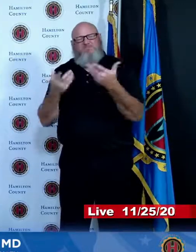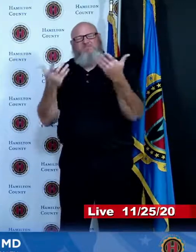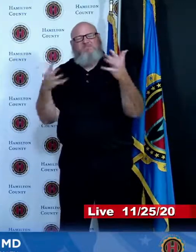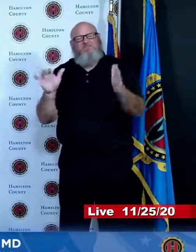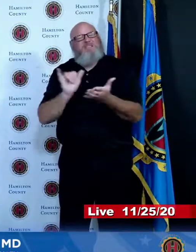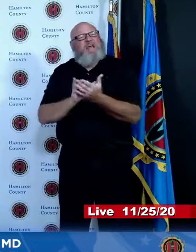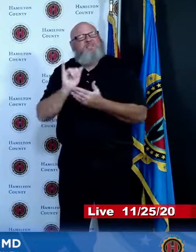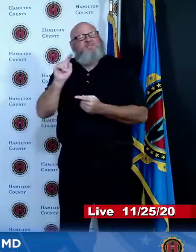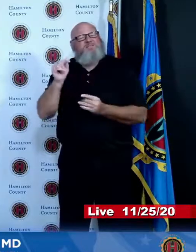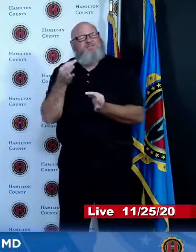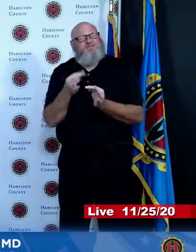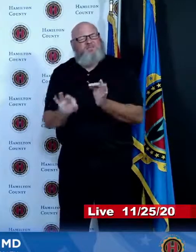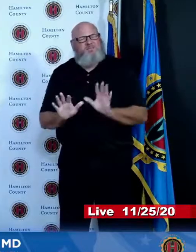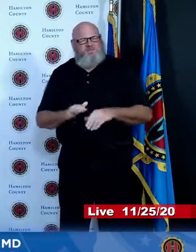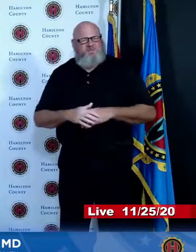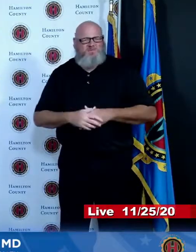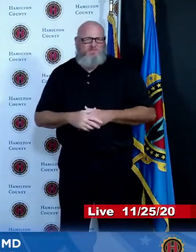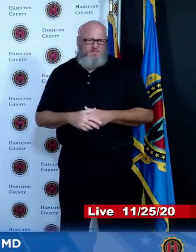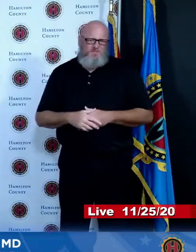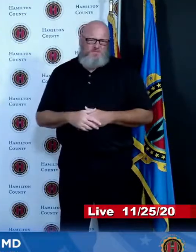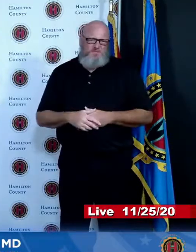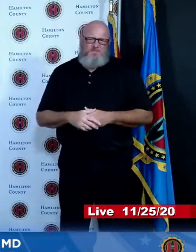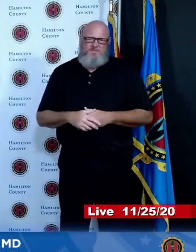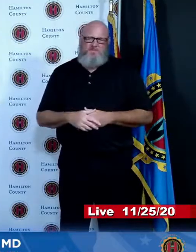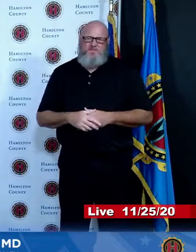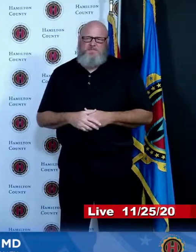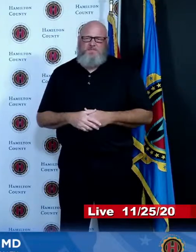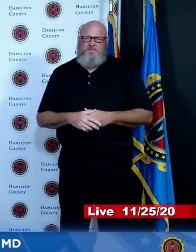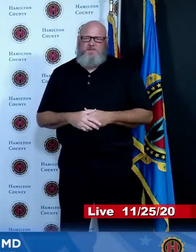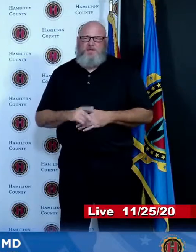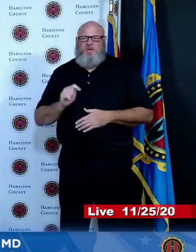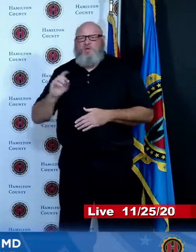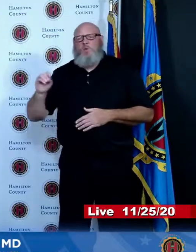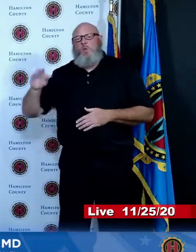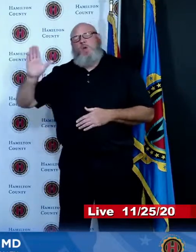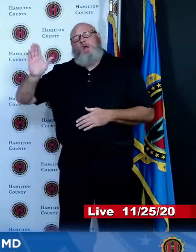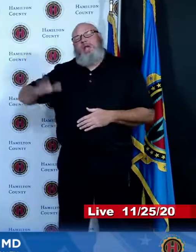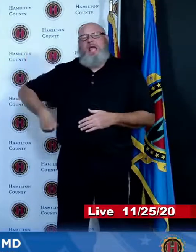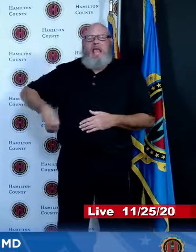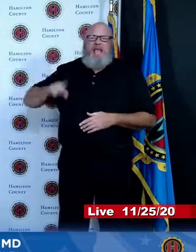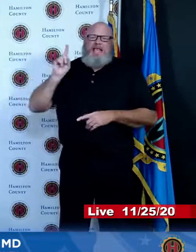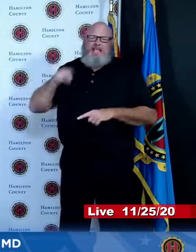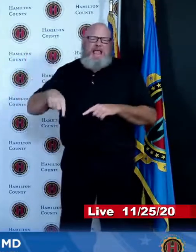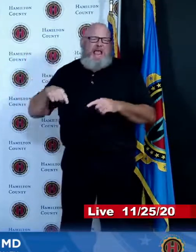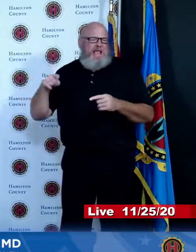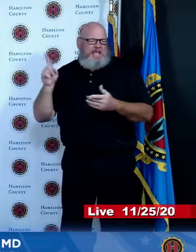Thanksgiving plans and to change those plans to be more of a virtual gathering